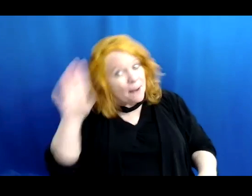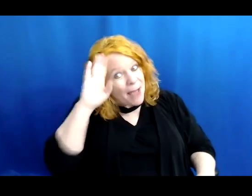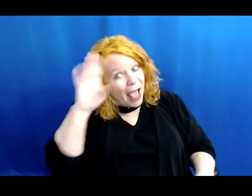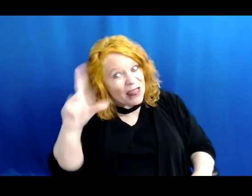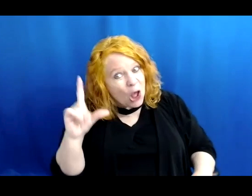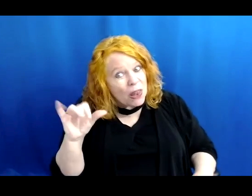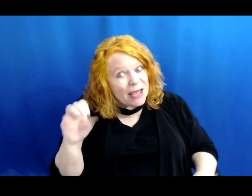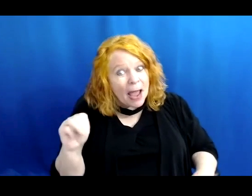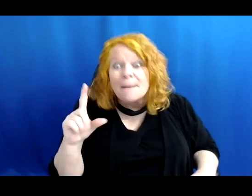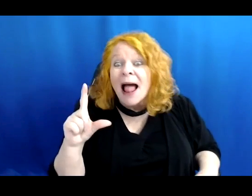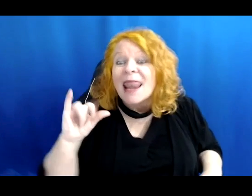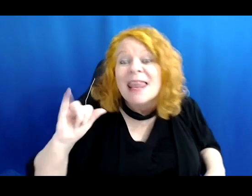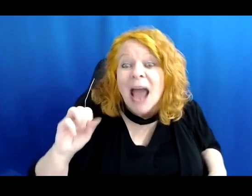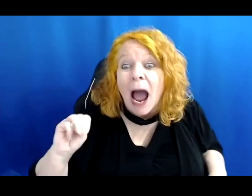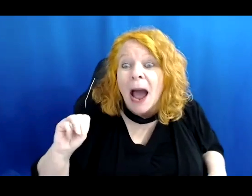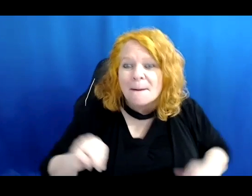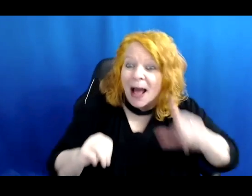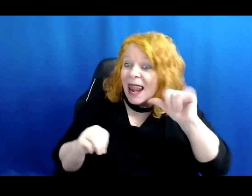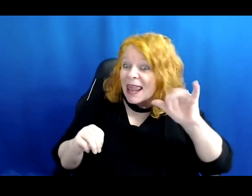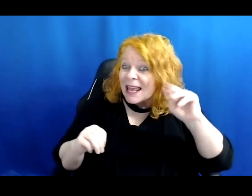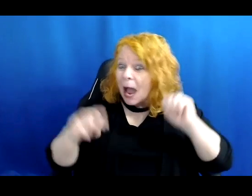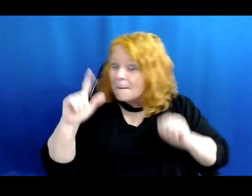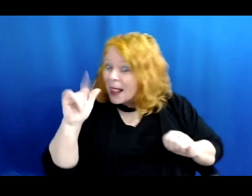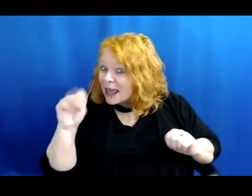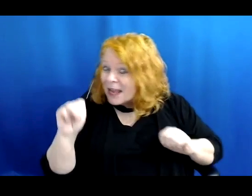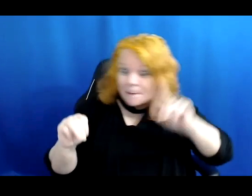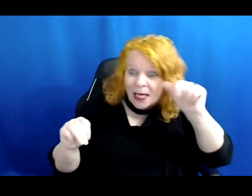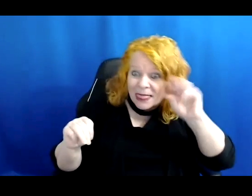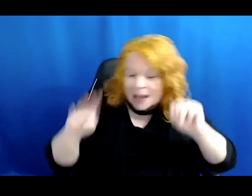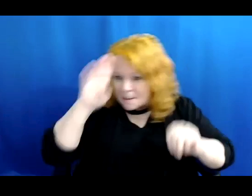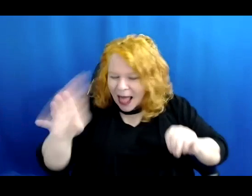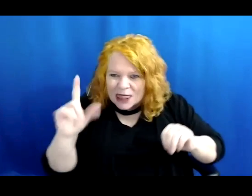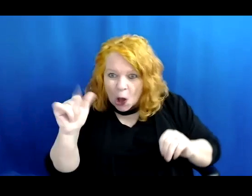Liam, Liam, hello, Liam. Liam, Liam, hello Liam.